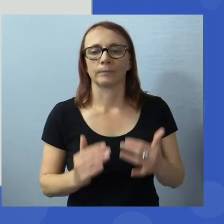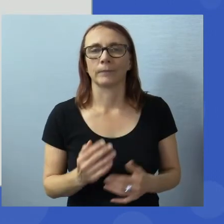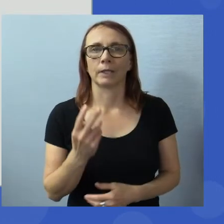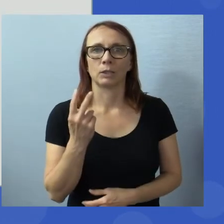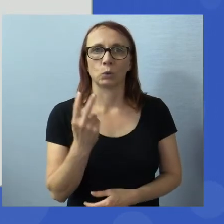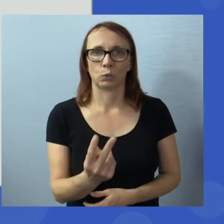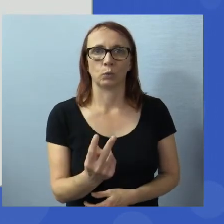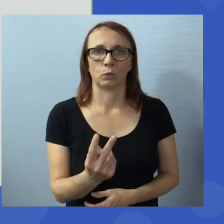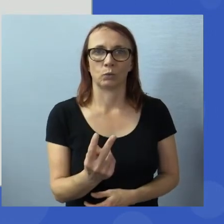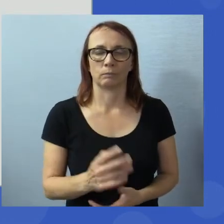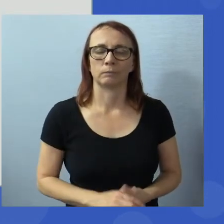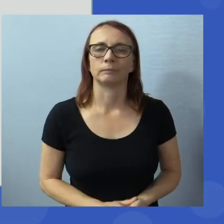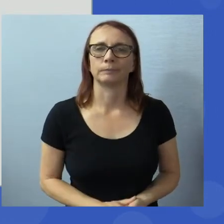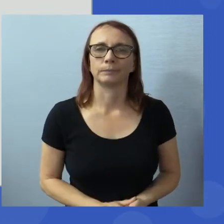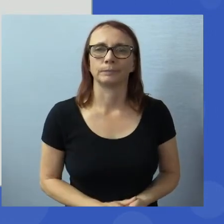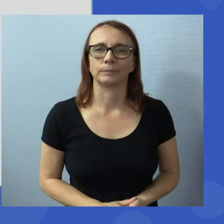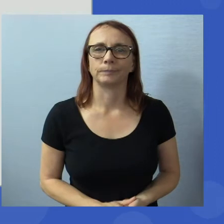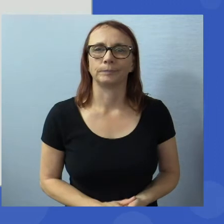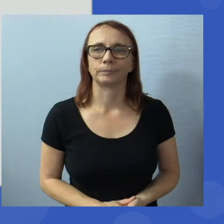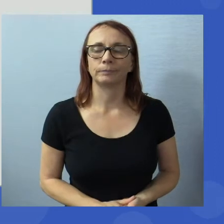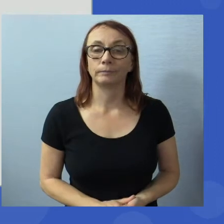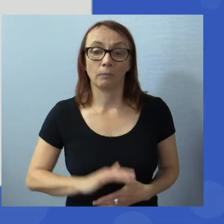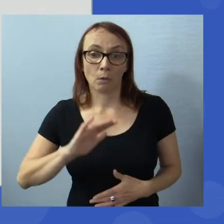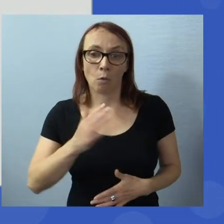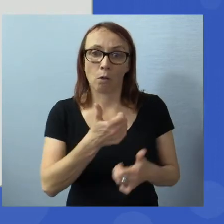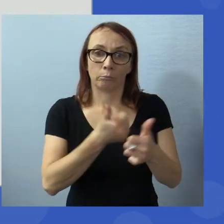statement two every business needs to comply with new